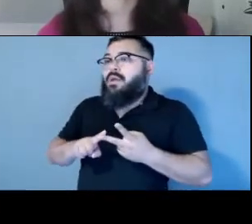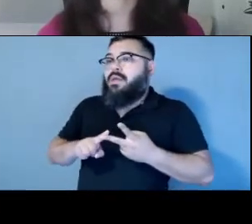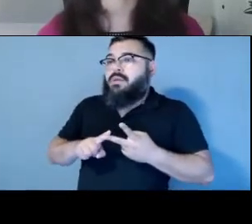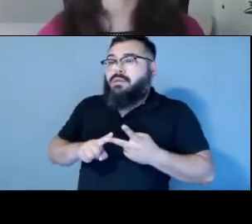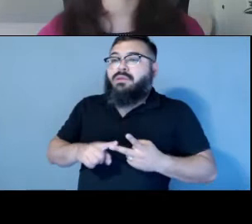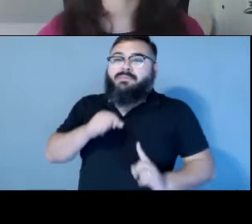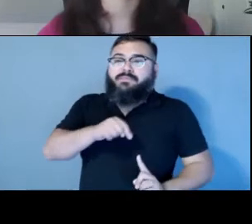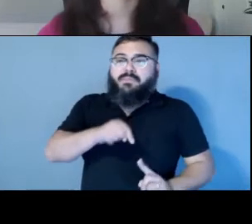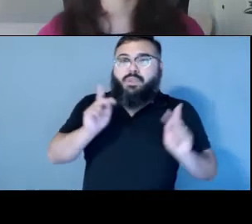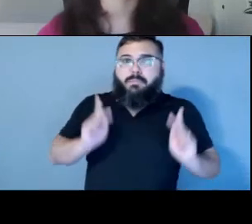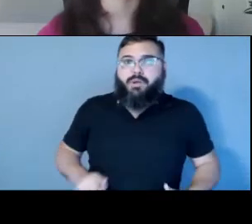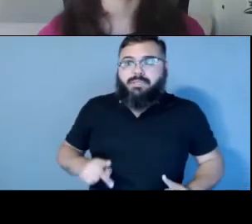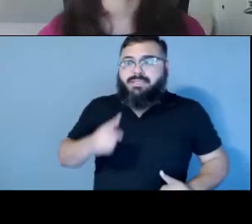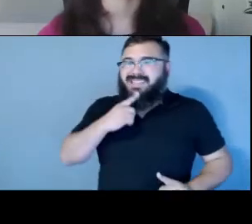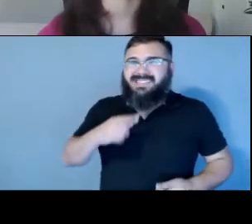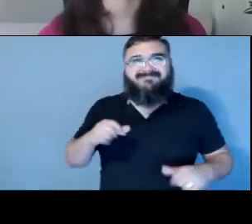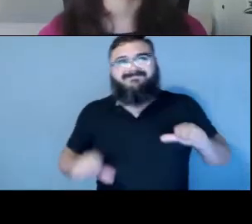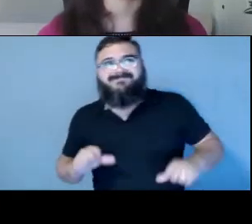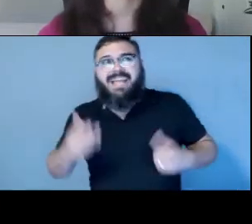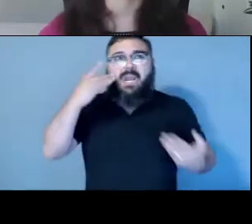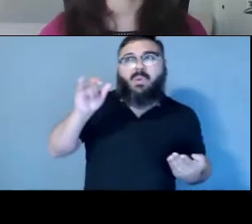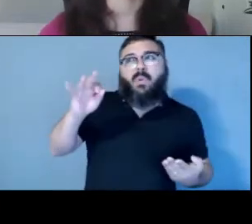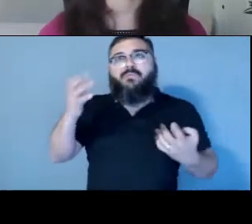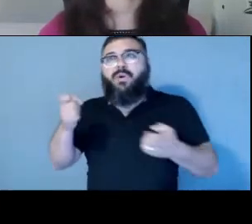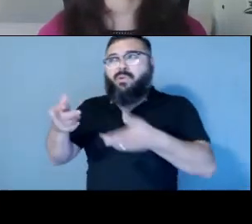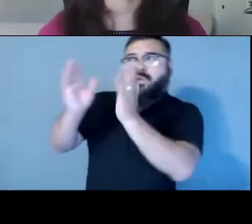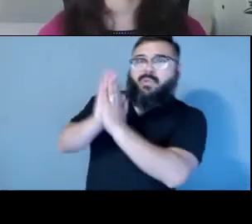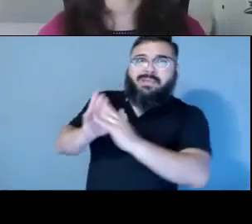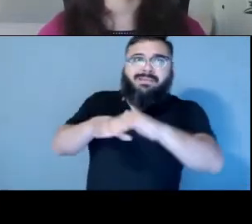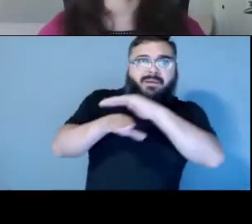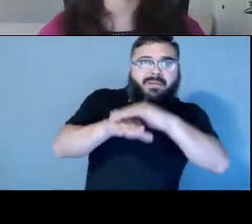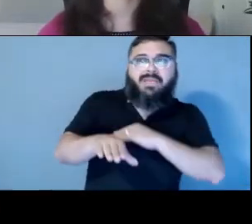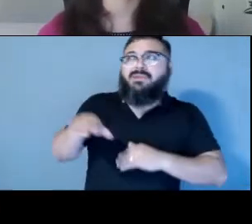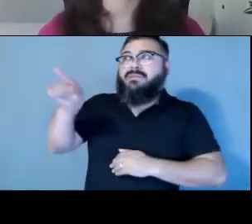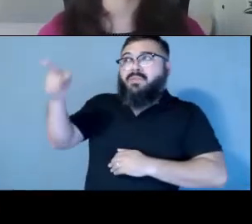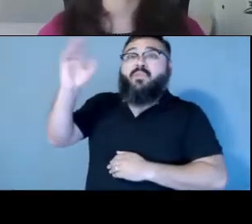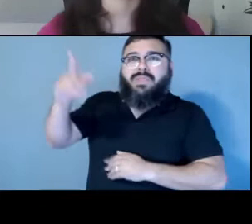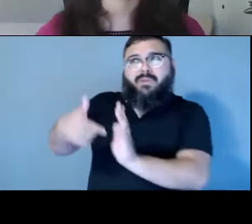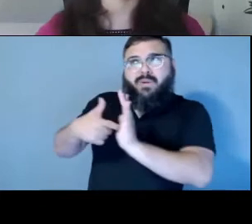well, I don't know if I wanna request for an accommodation because are they gonna have to ask for my medical information?